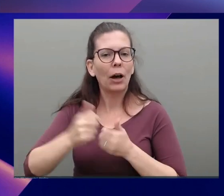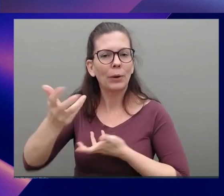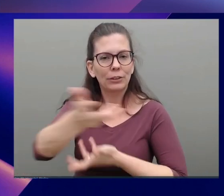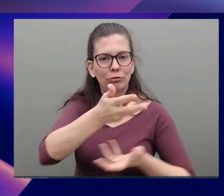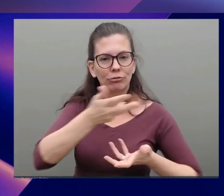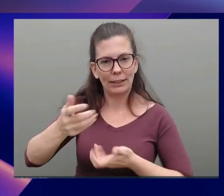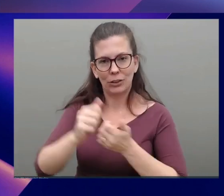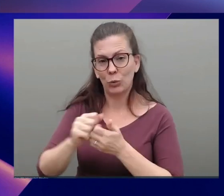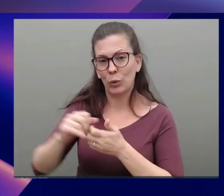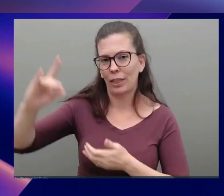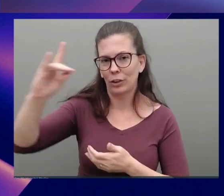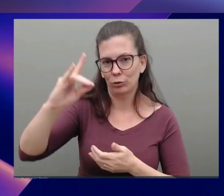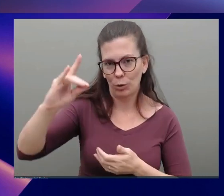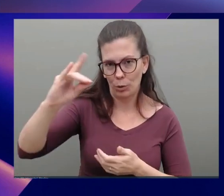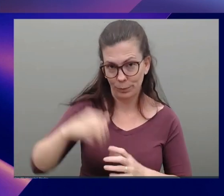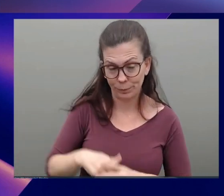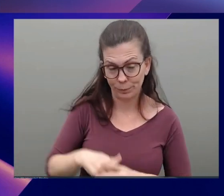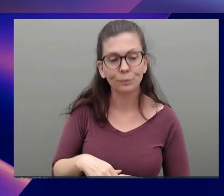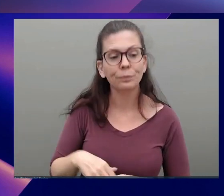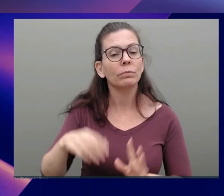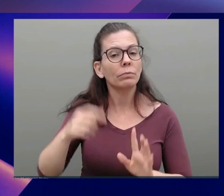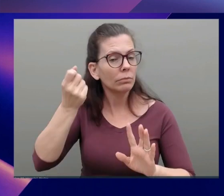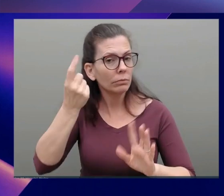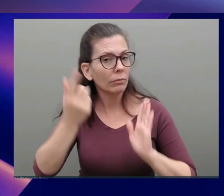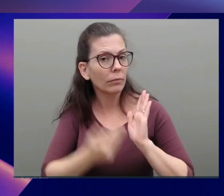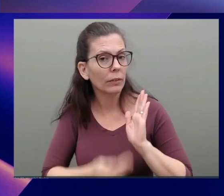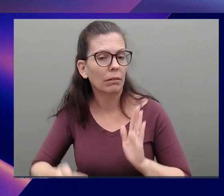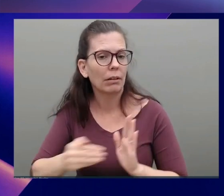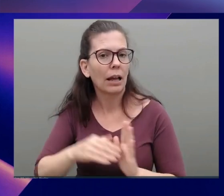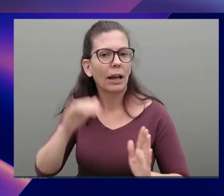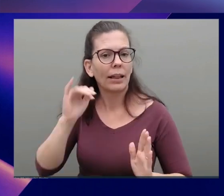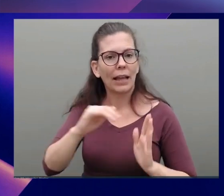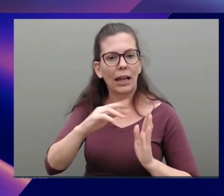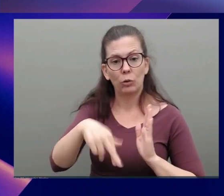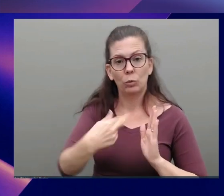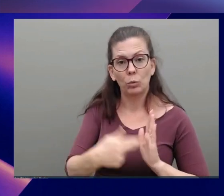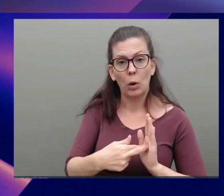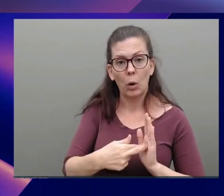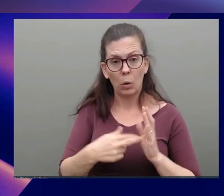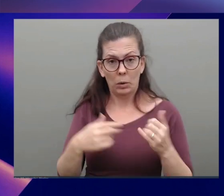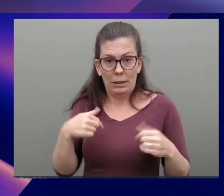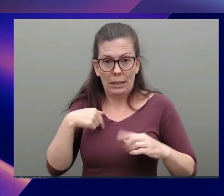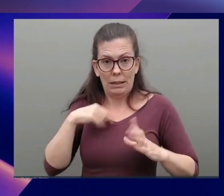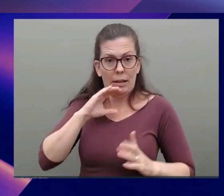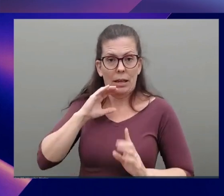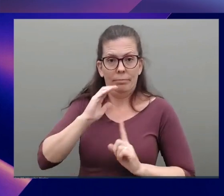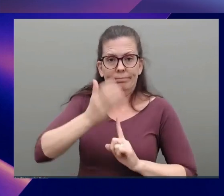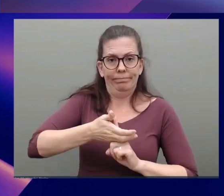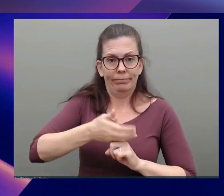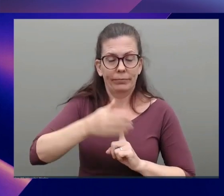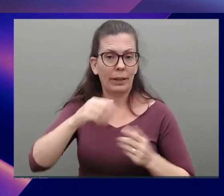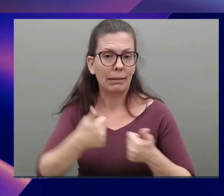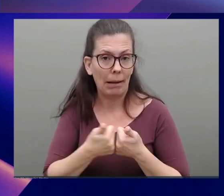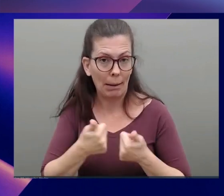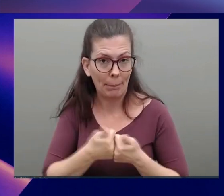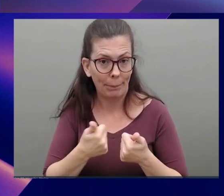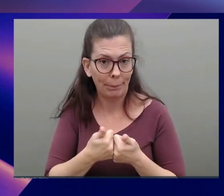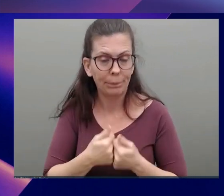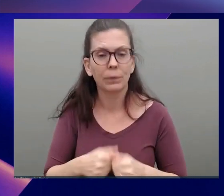And again, this role that I am playing in the game, let me show the...